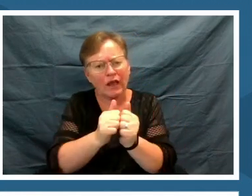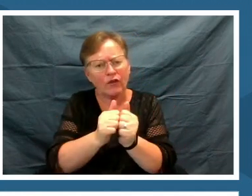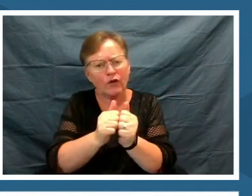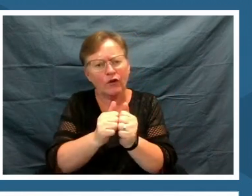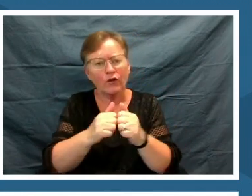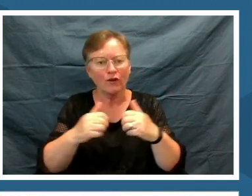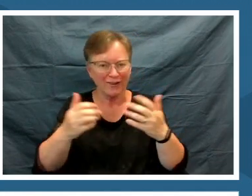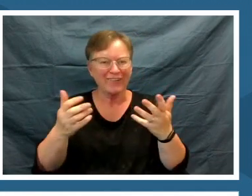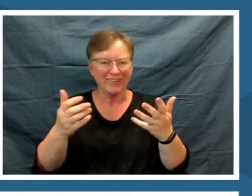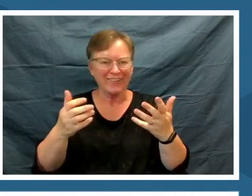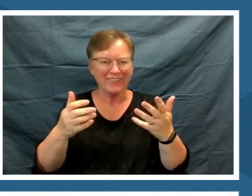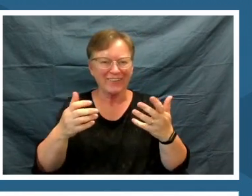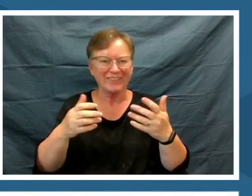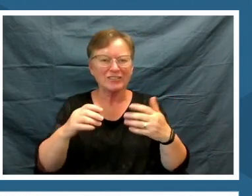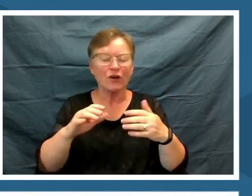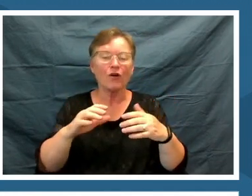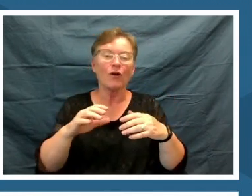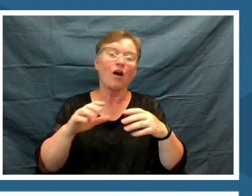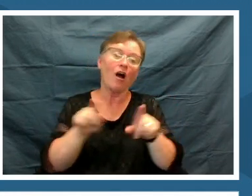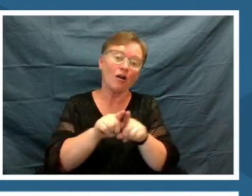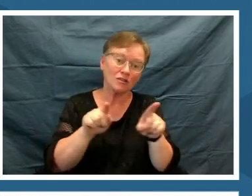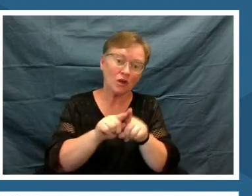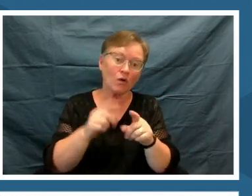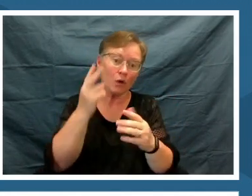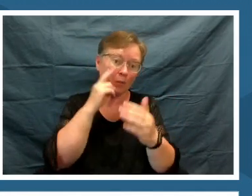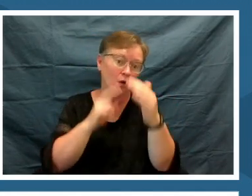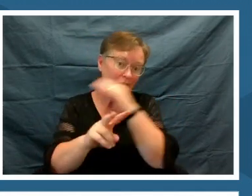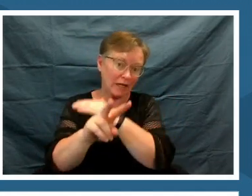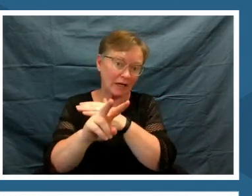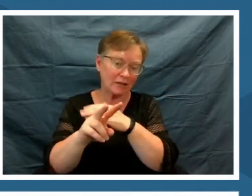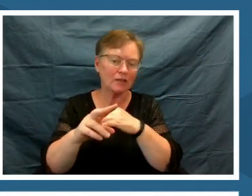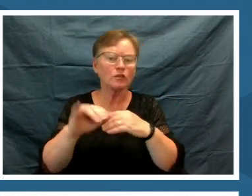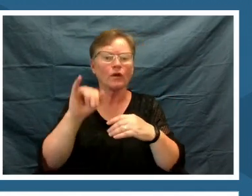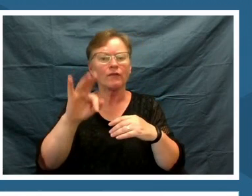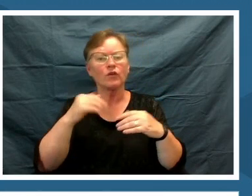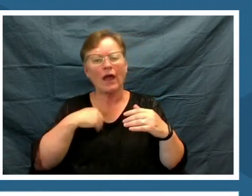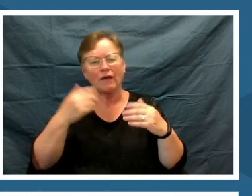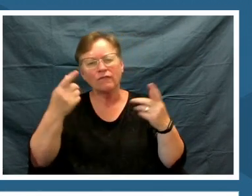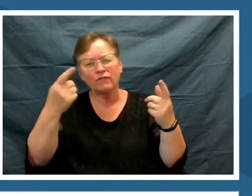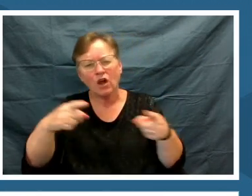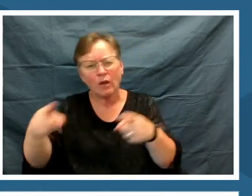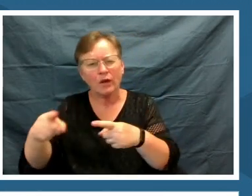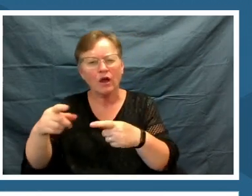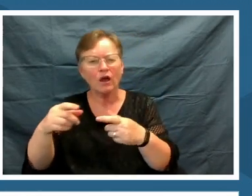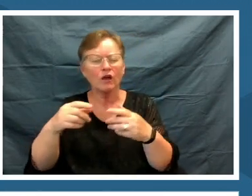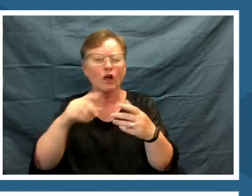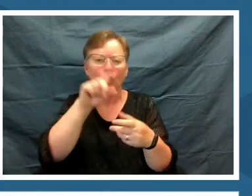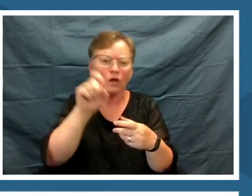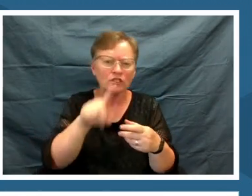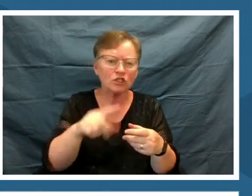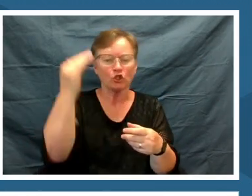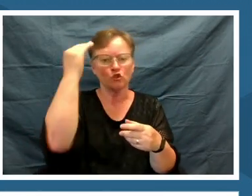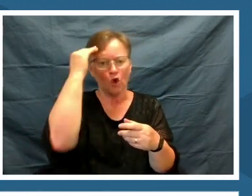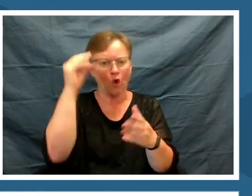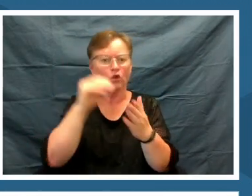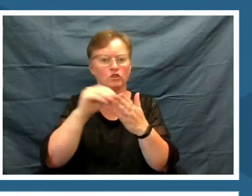you sort of have a phenomenon and a question that you know that you and your students are going to take up you can